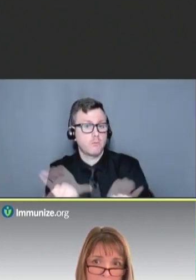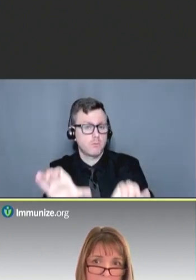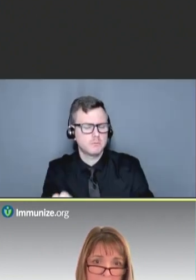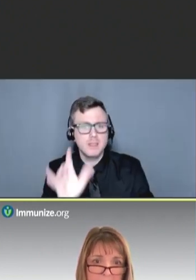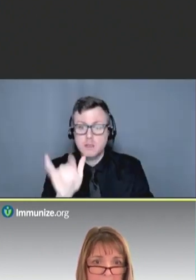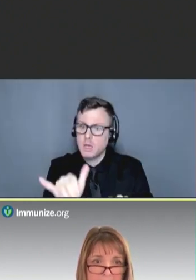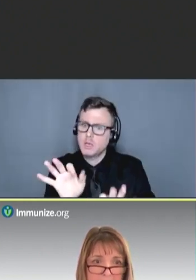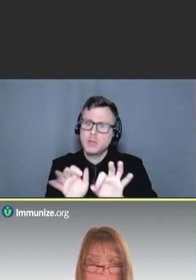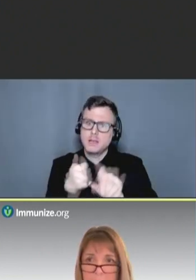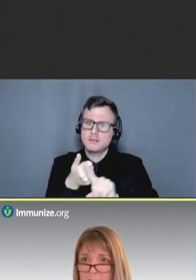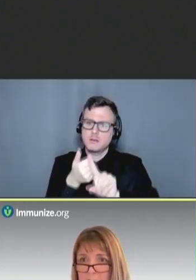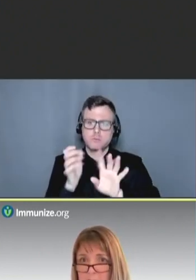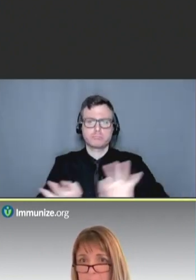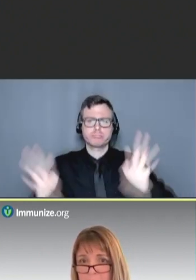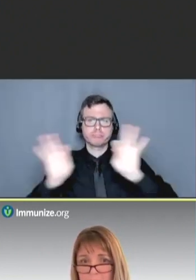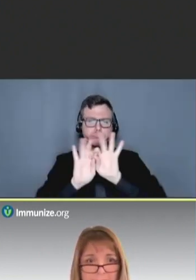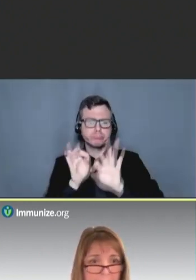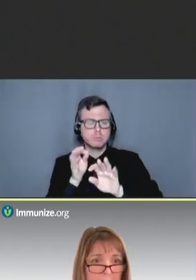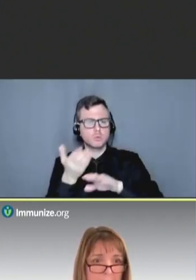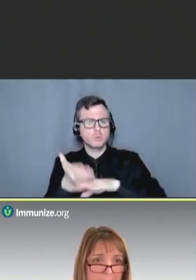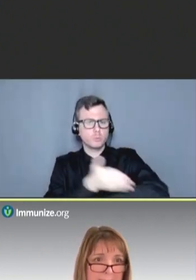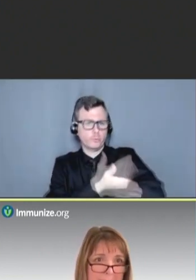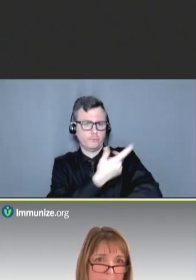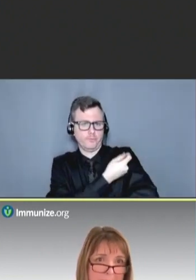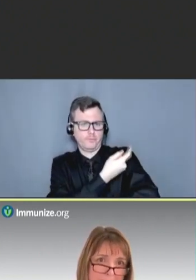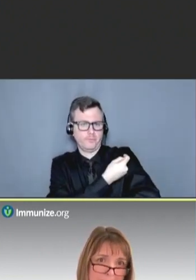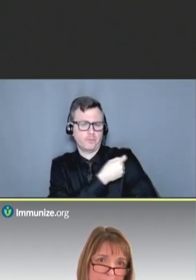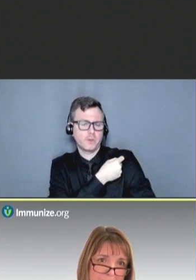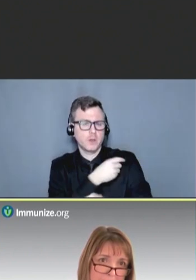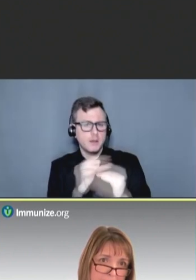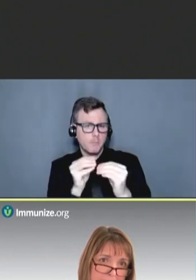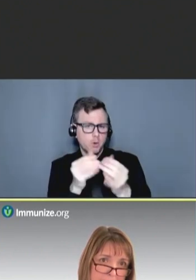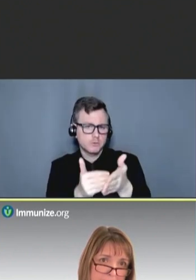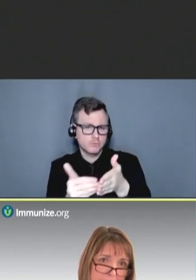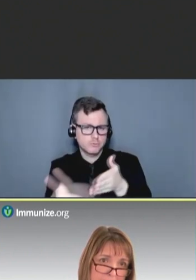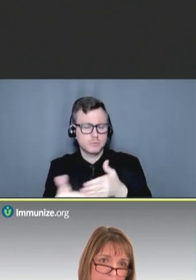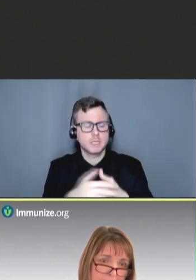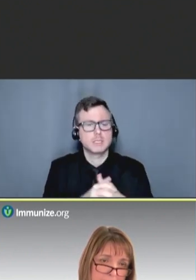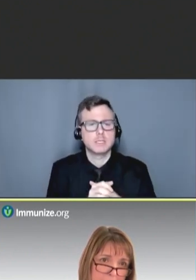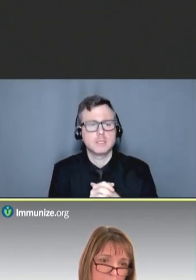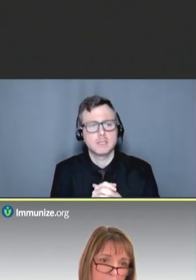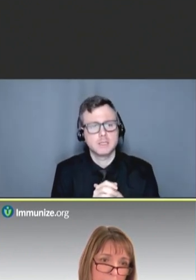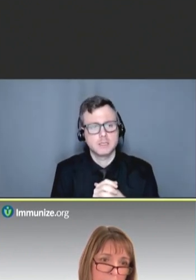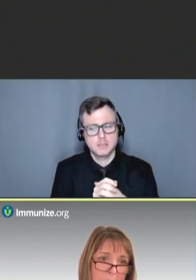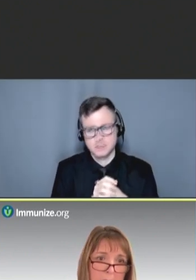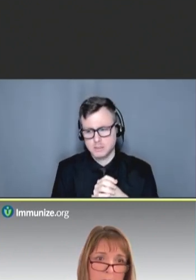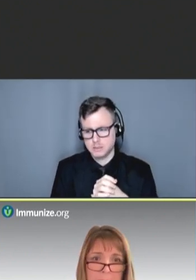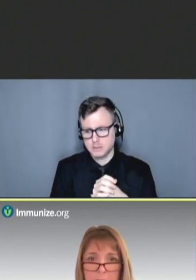improving vaccination rates. Next slide.